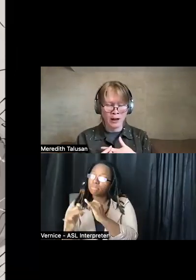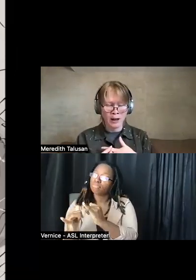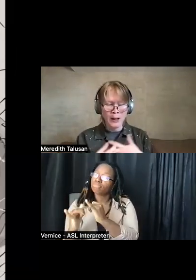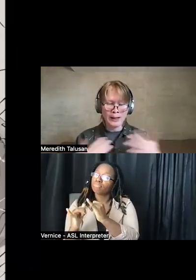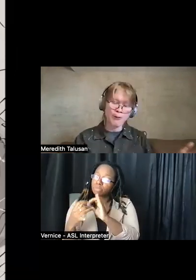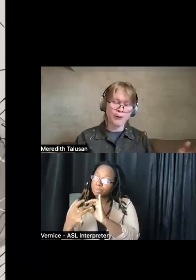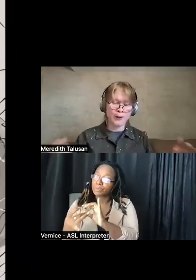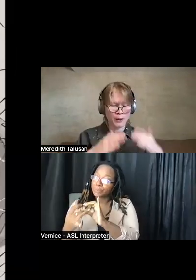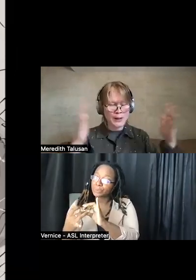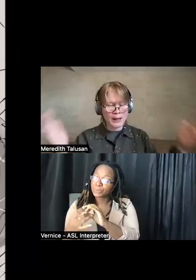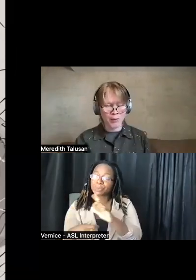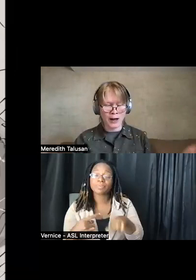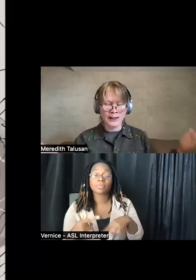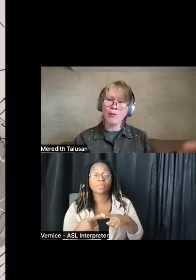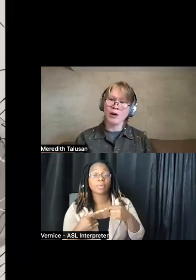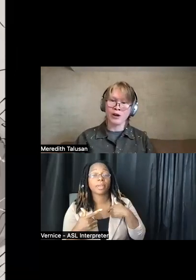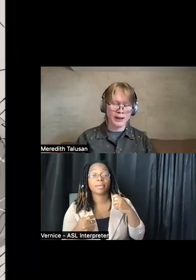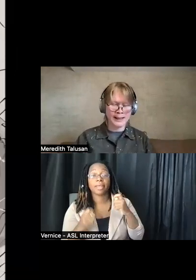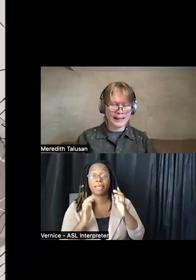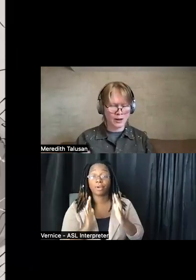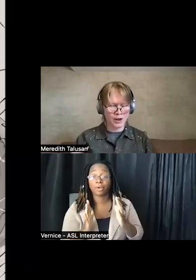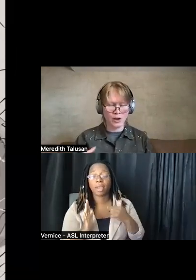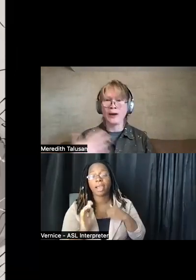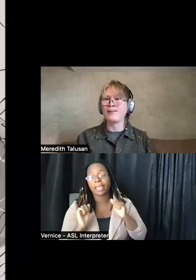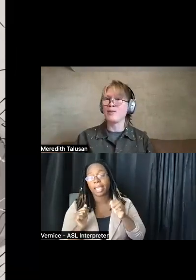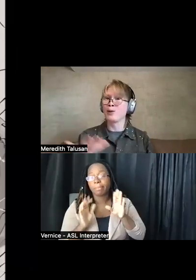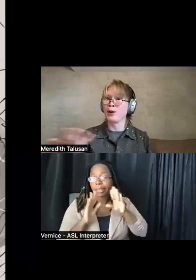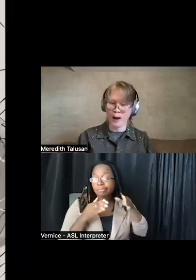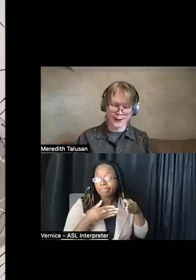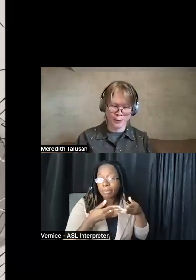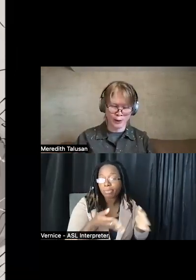When I was working at a full as a full-time editor,